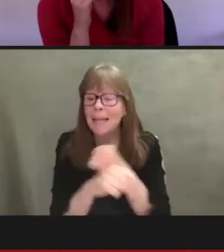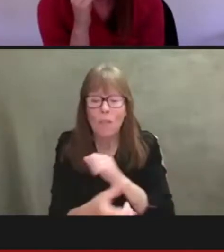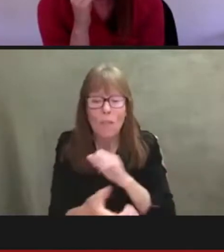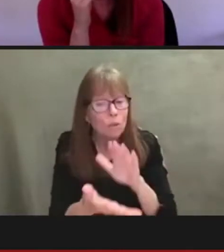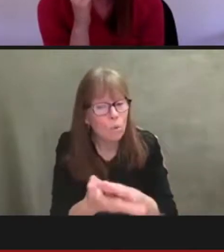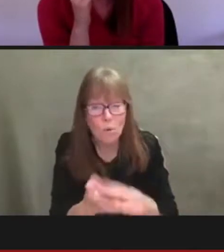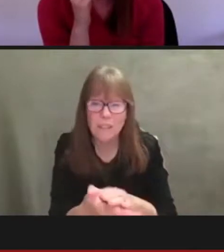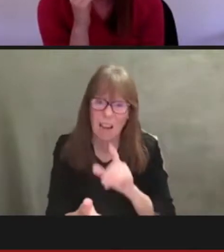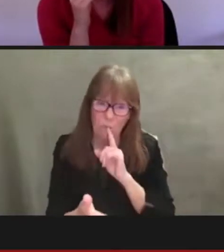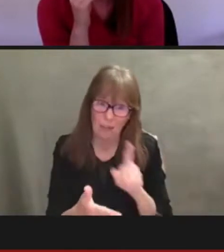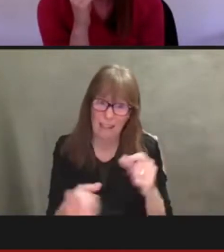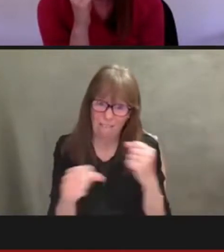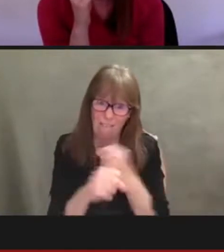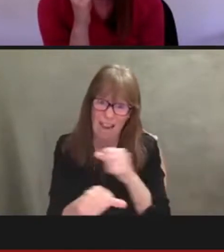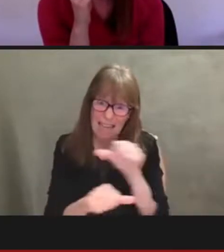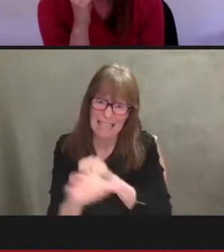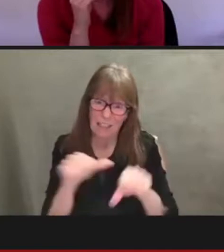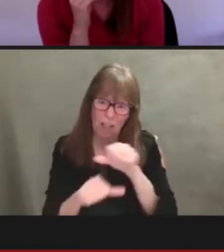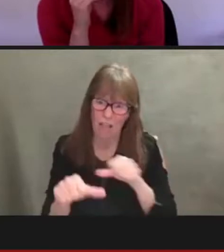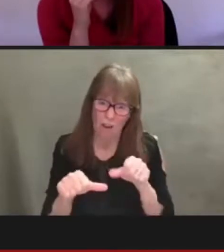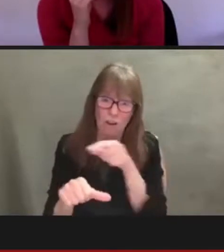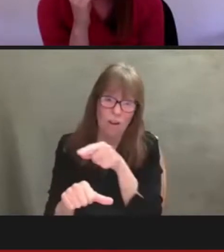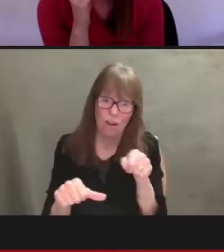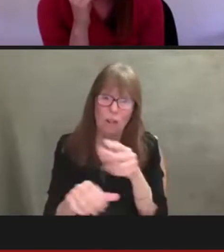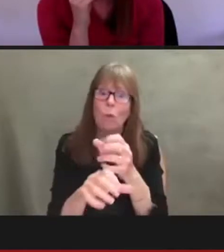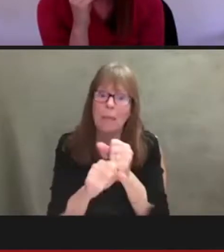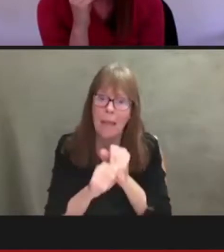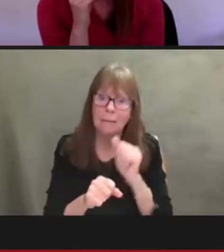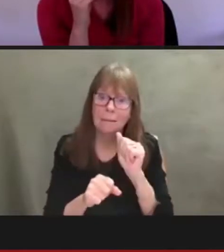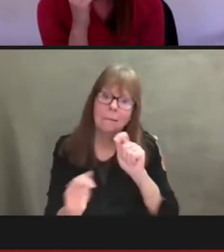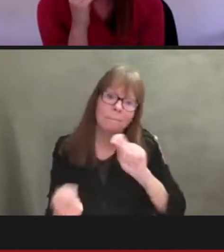one another to get accommodations.